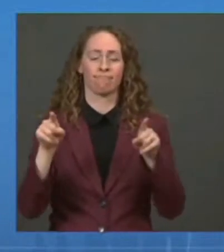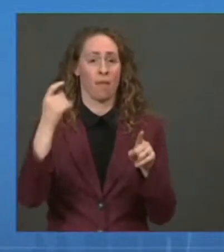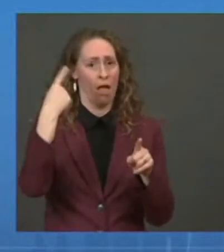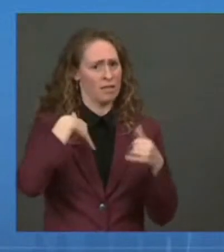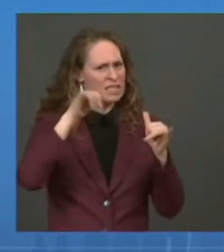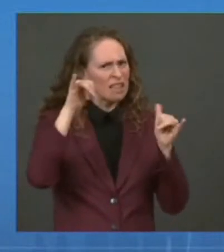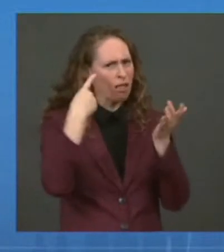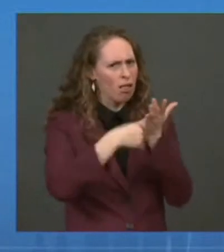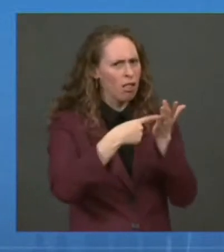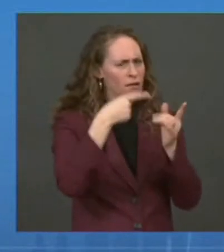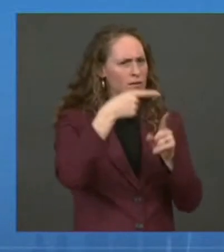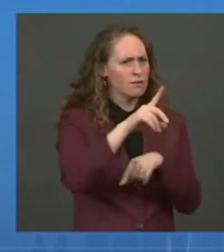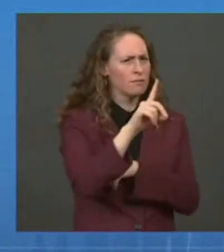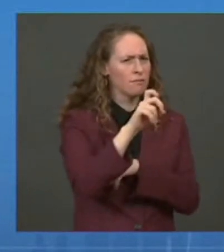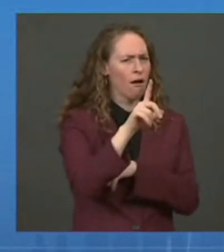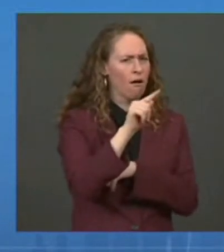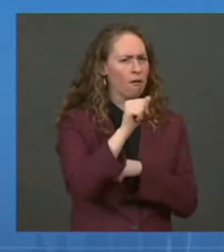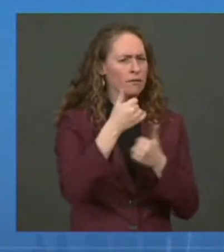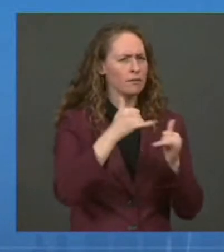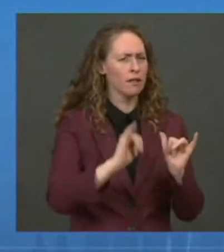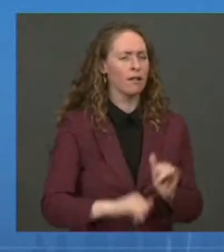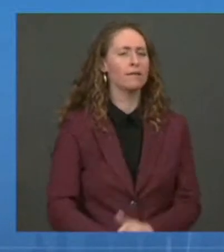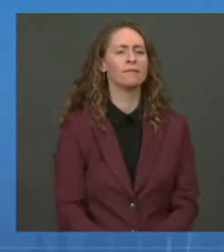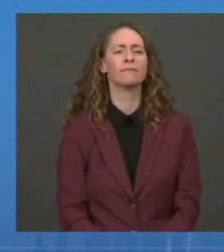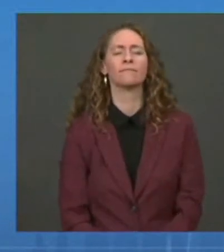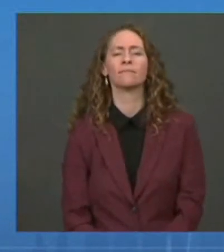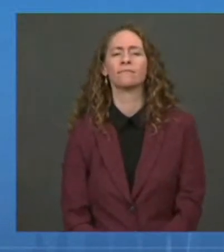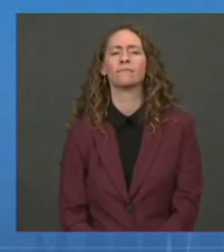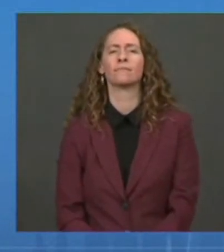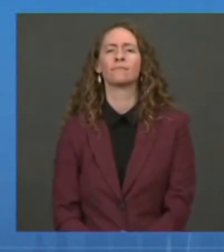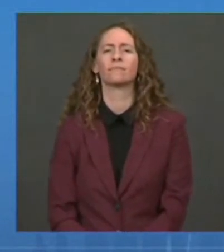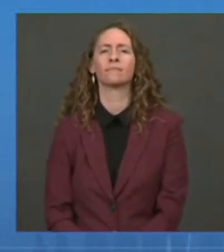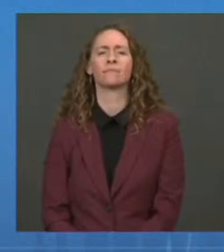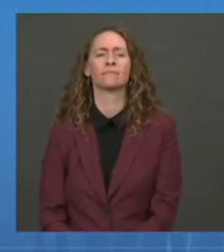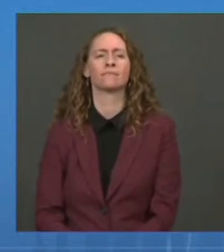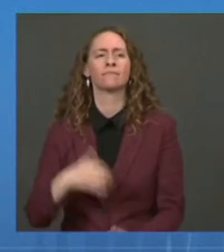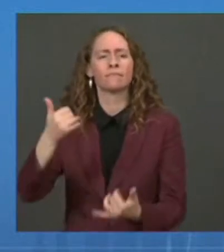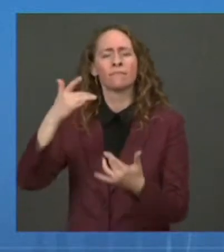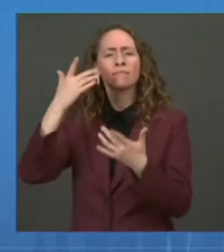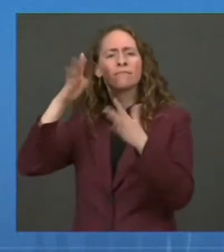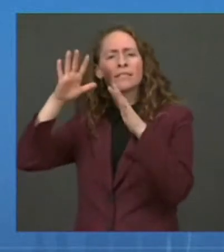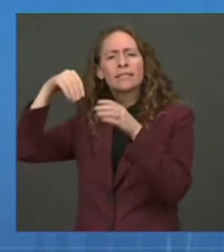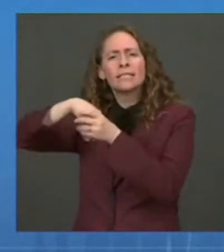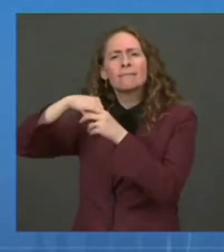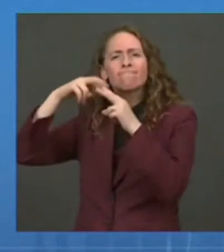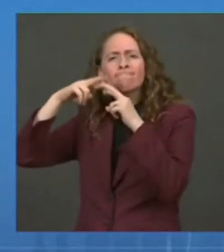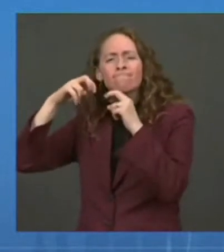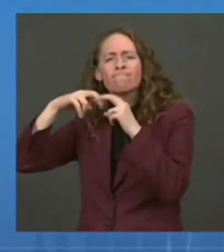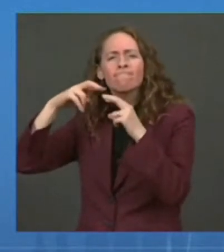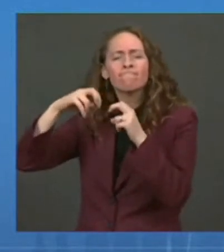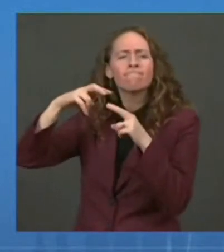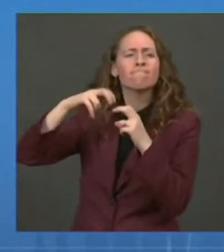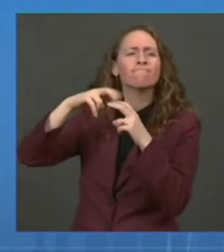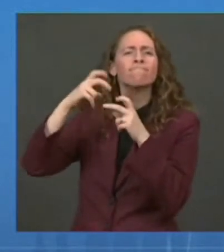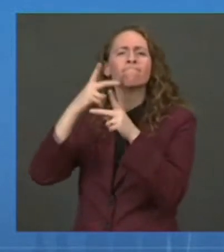UNVACCINATED AND THIS IS DELTA.